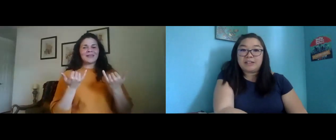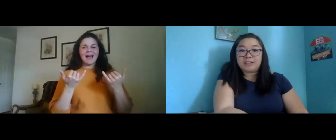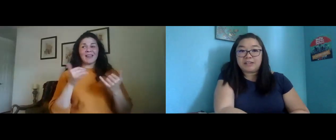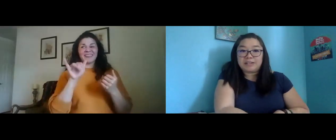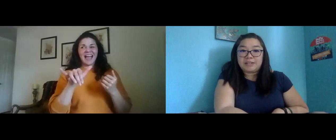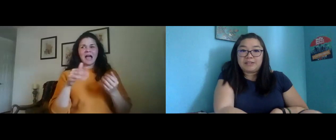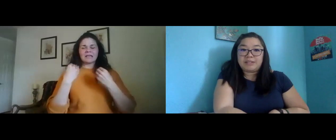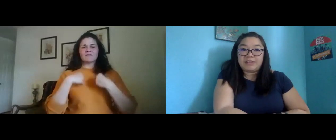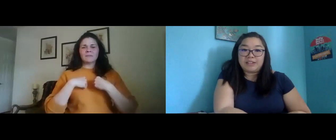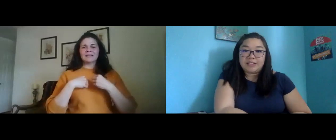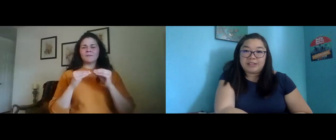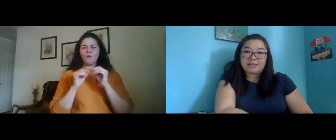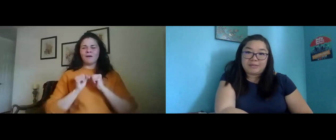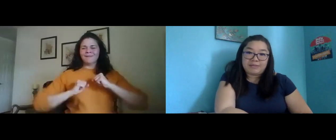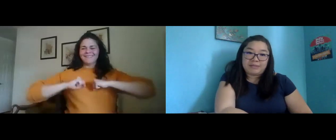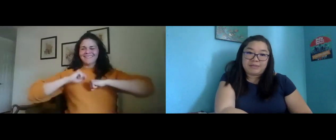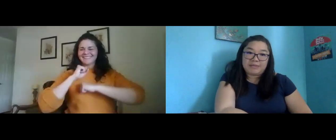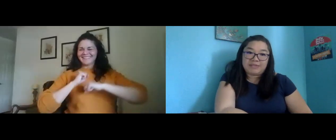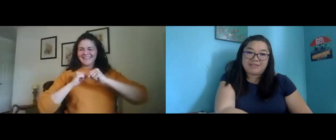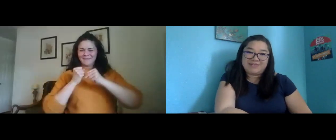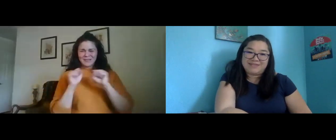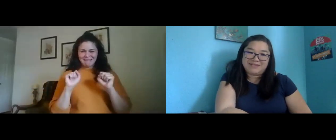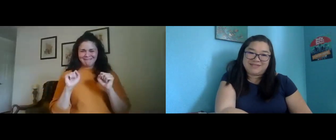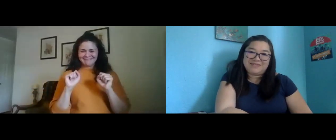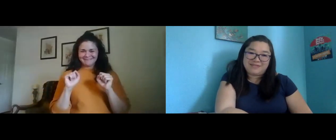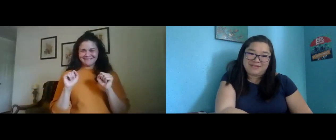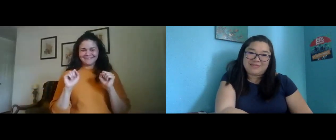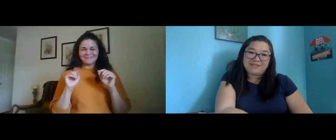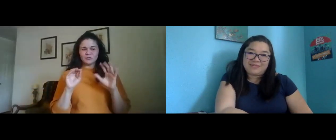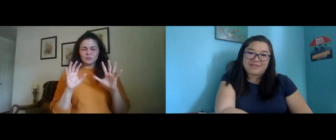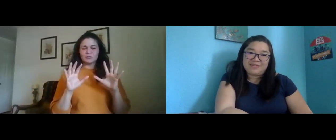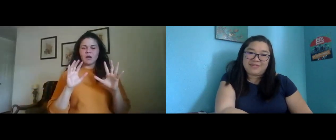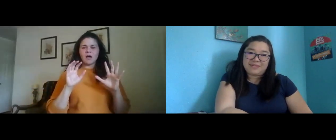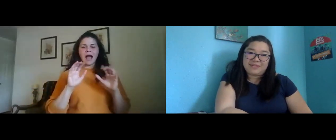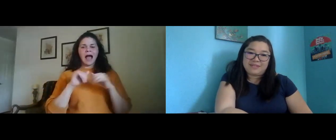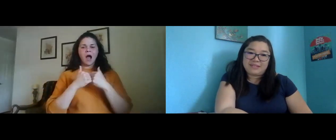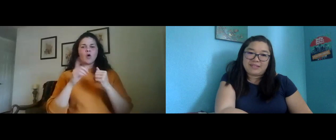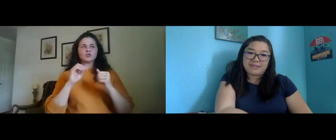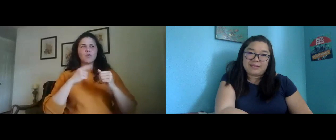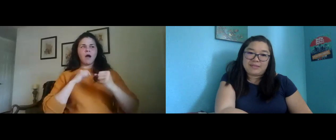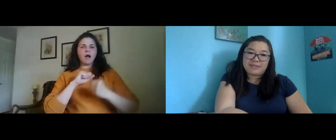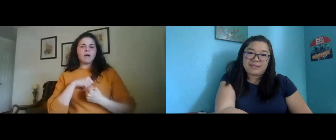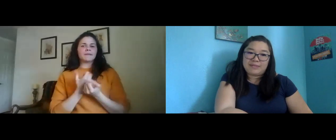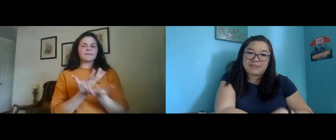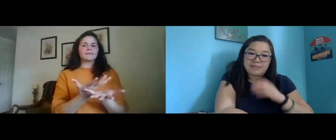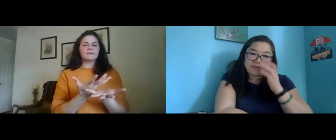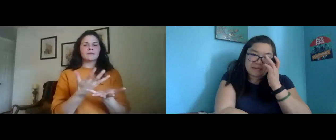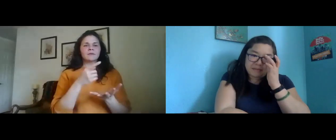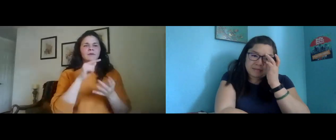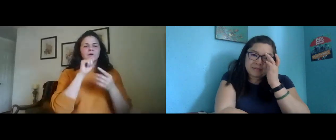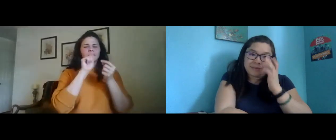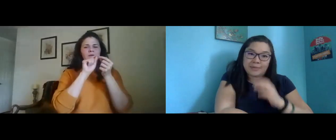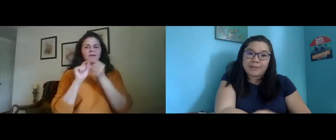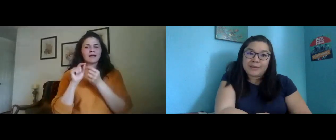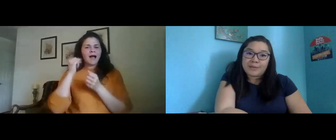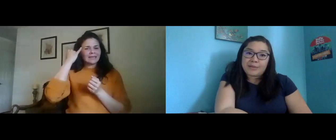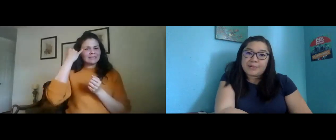That gives me space and freedom to experiment. I was able to figure out how to express